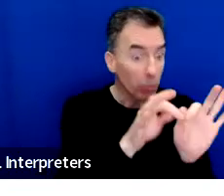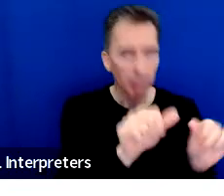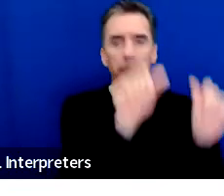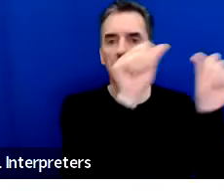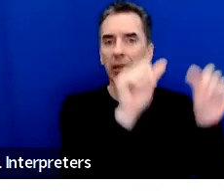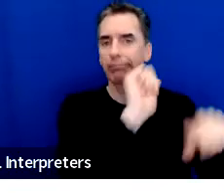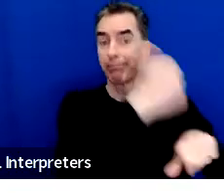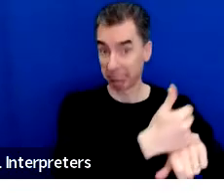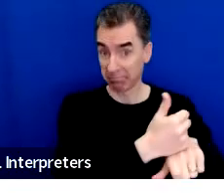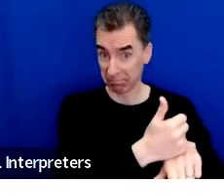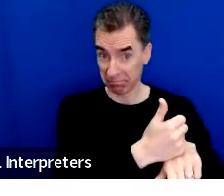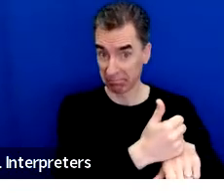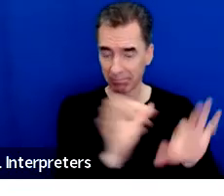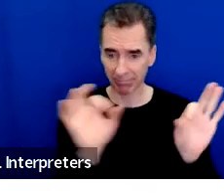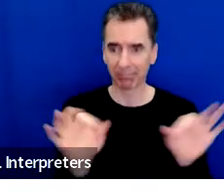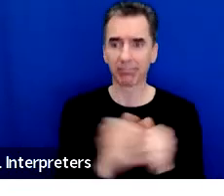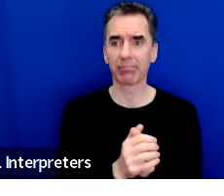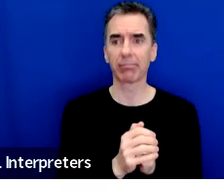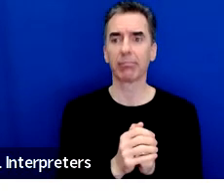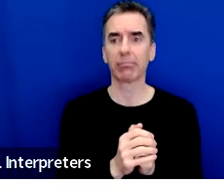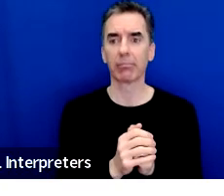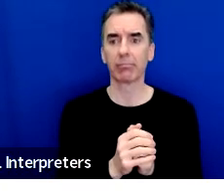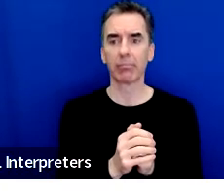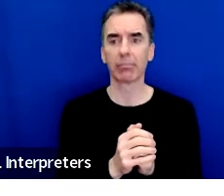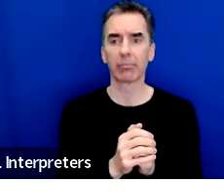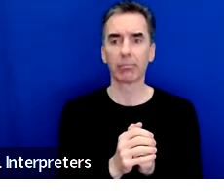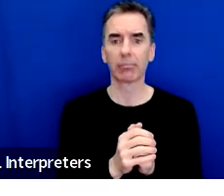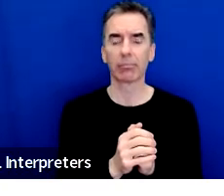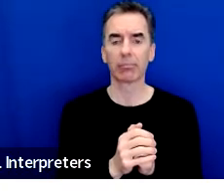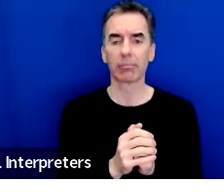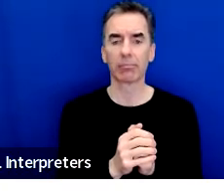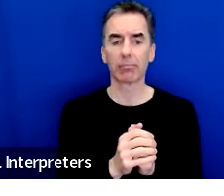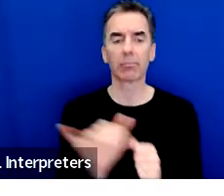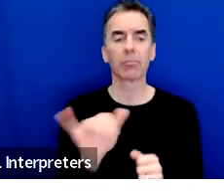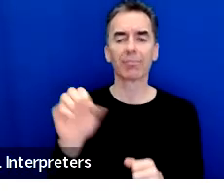And I'm also joined today by Sally Potter and Sam Mamrosh,